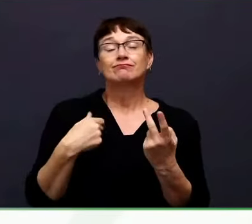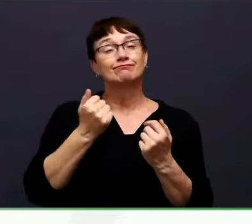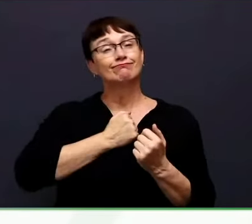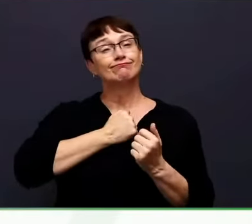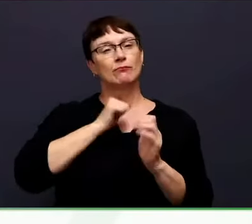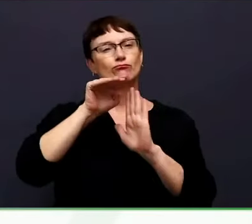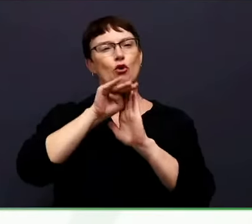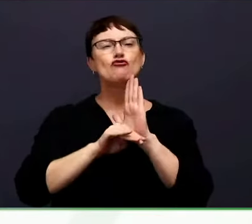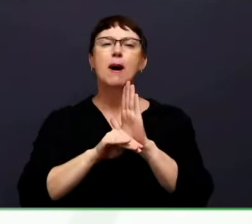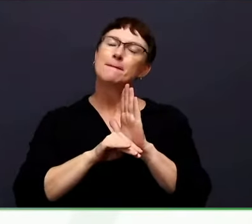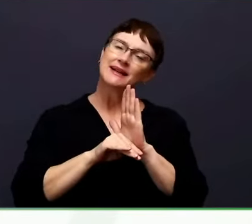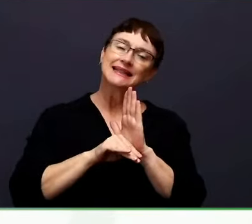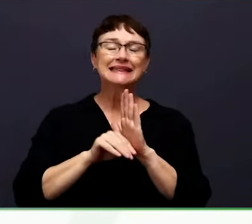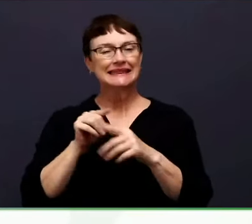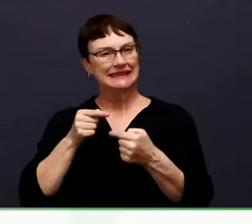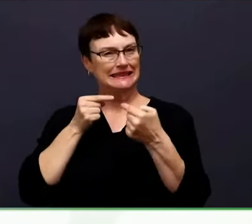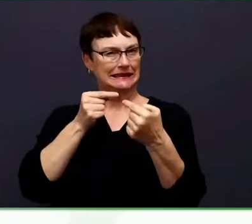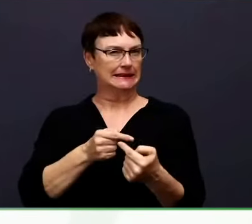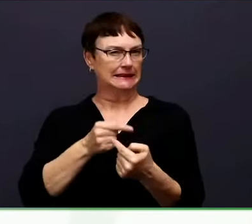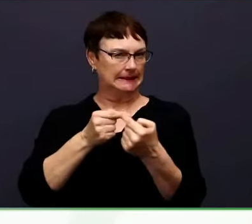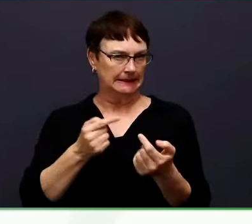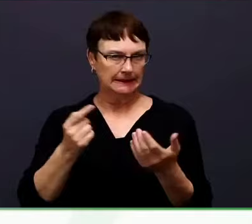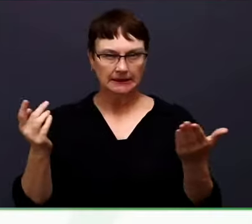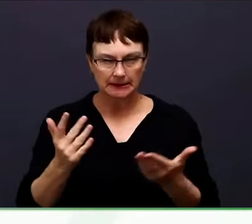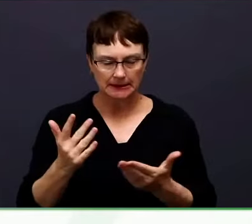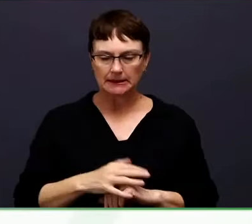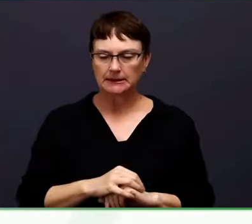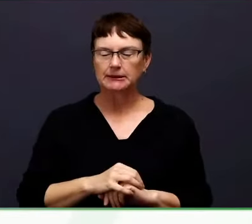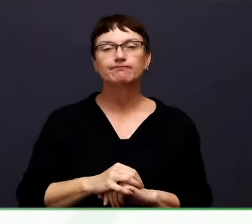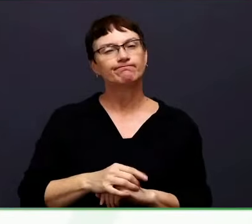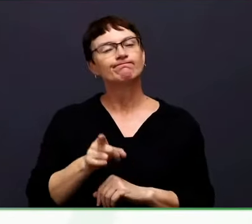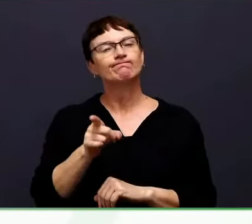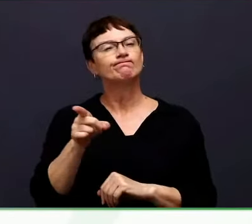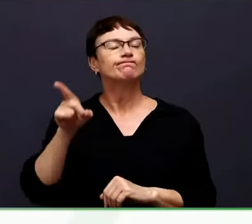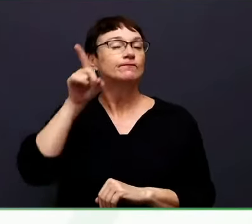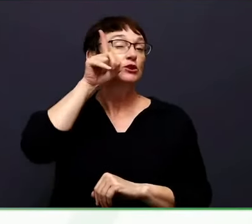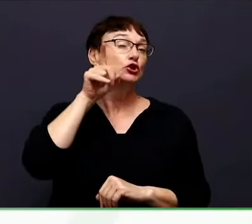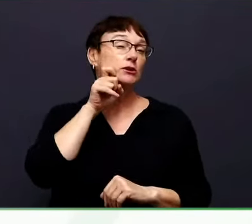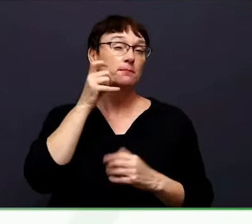what to do if they are violated, so they have little say in what they